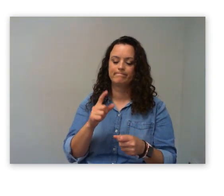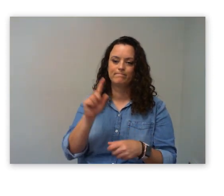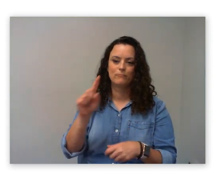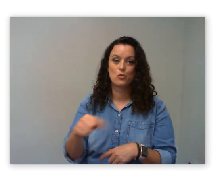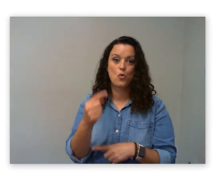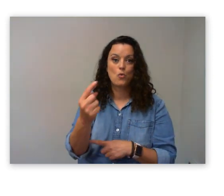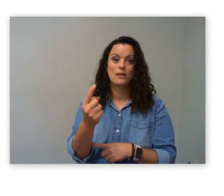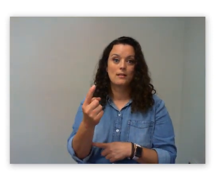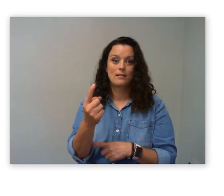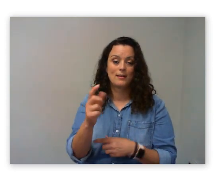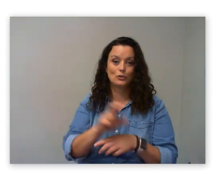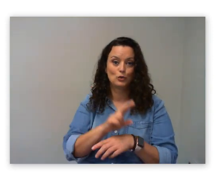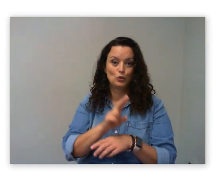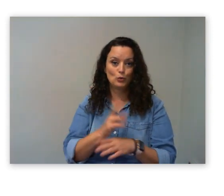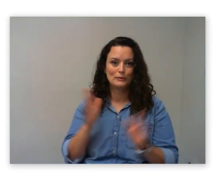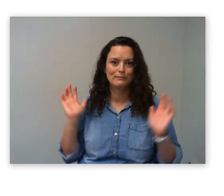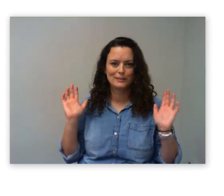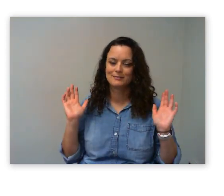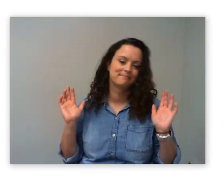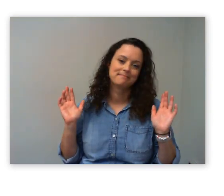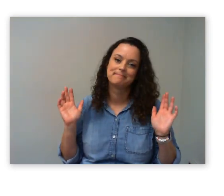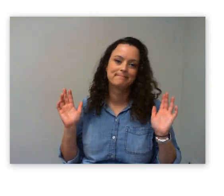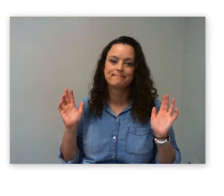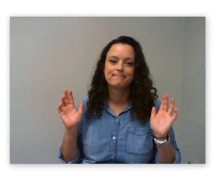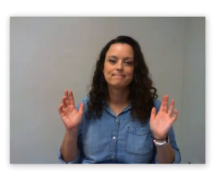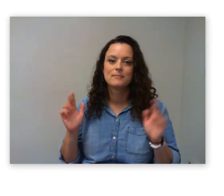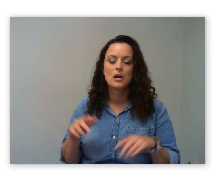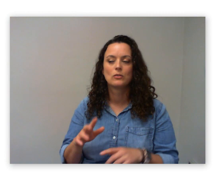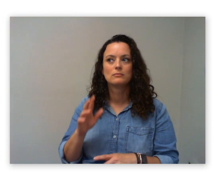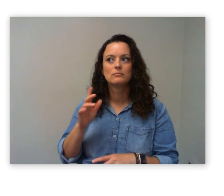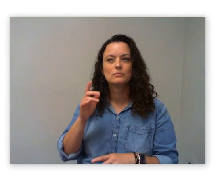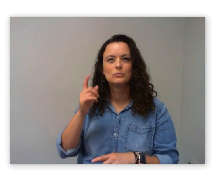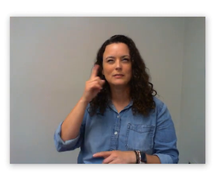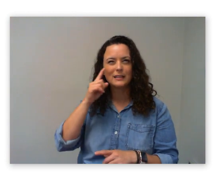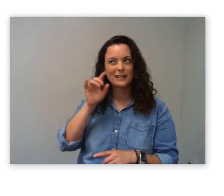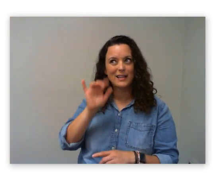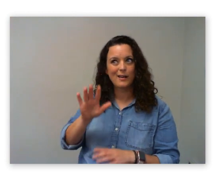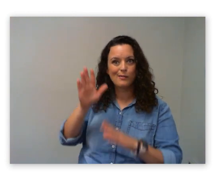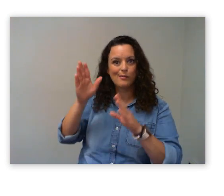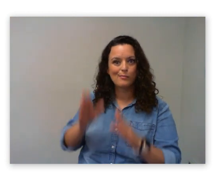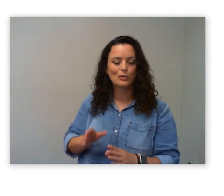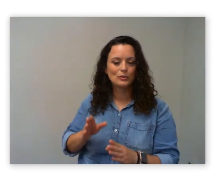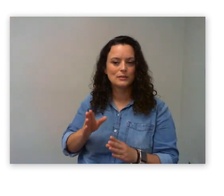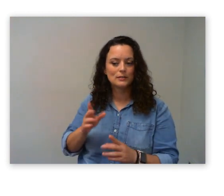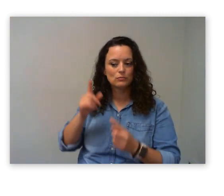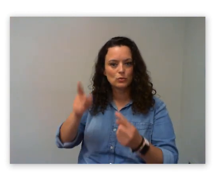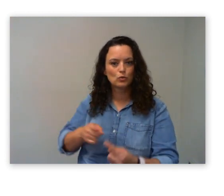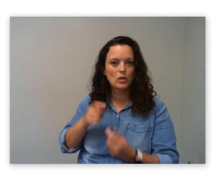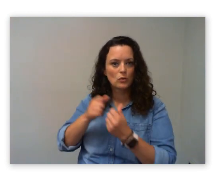that should be used to to communicate especially if that person um struggles with reading english